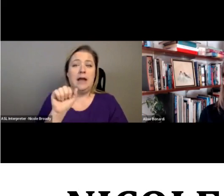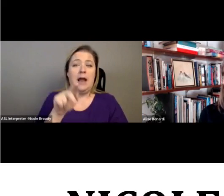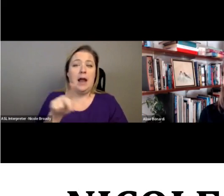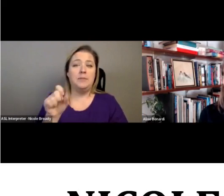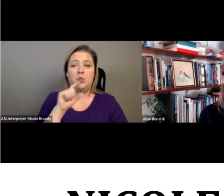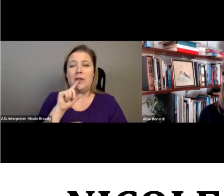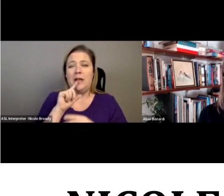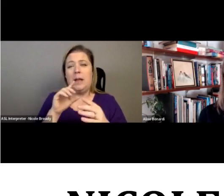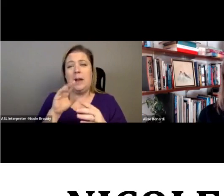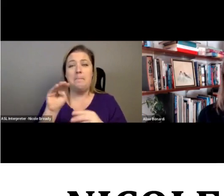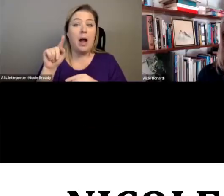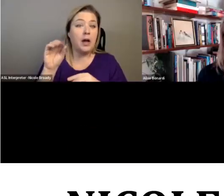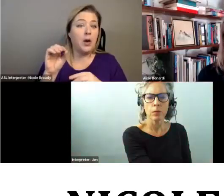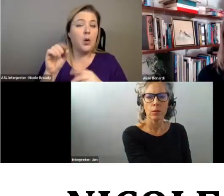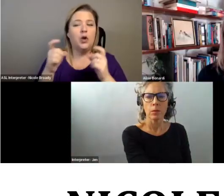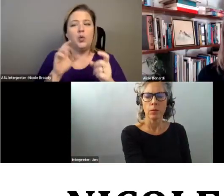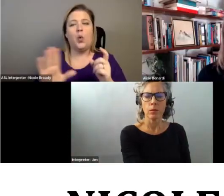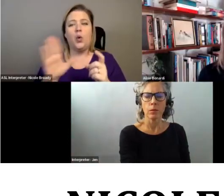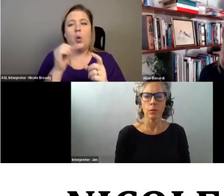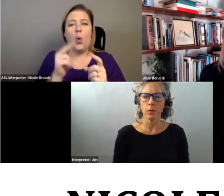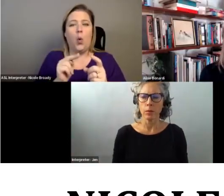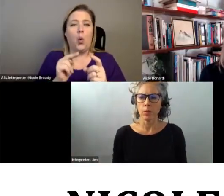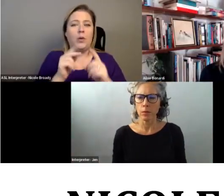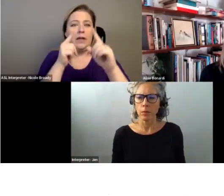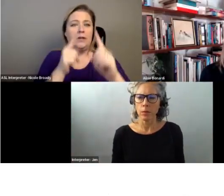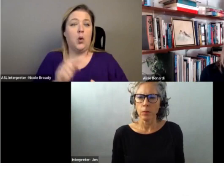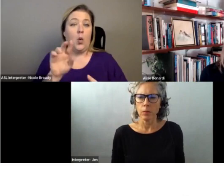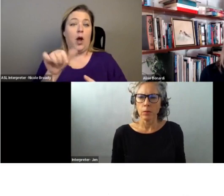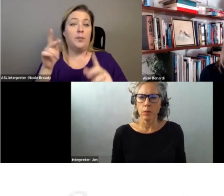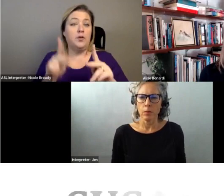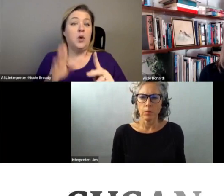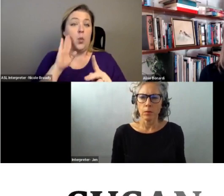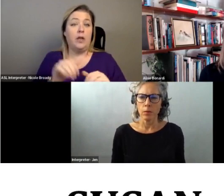own destiny or someone else will. Next slide please. We will